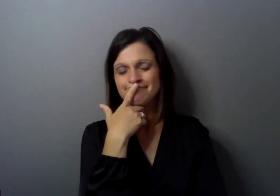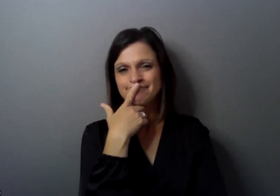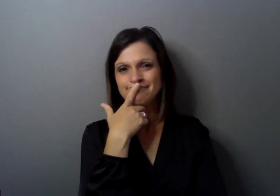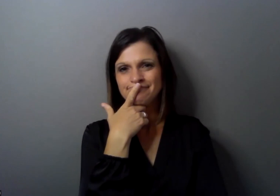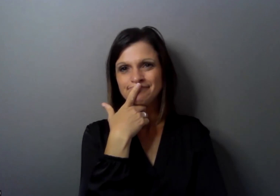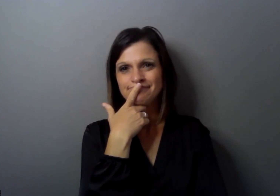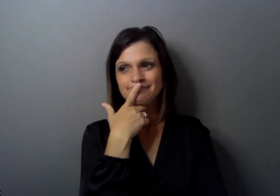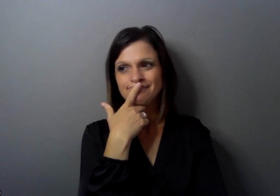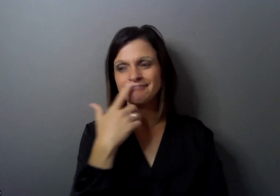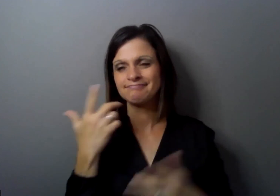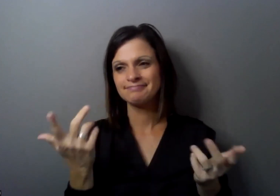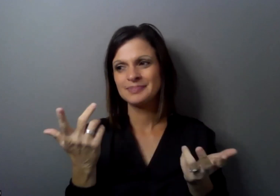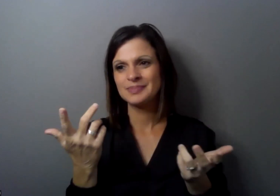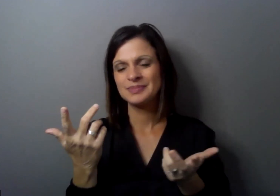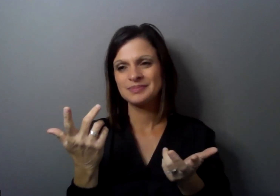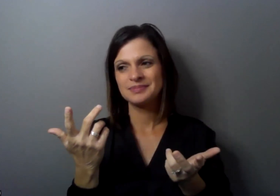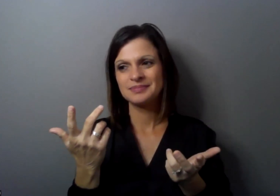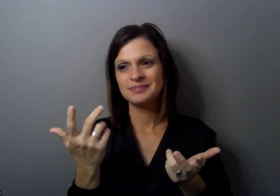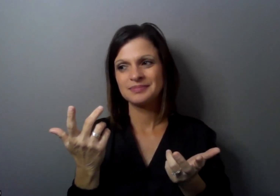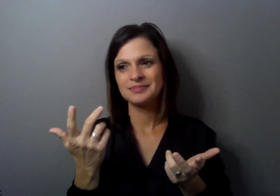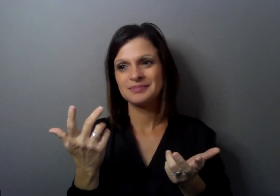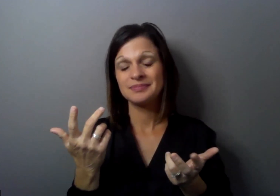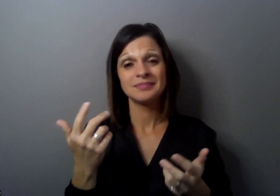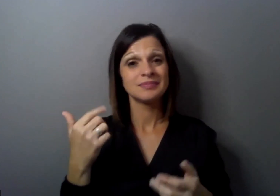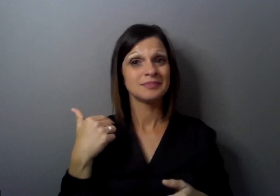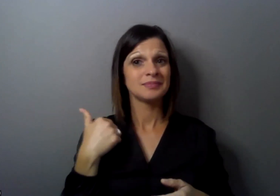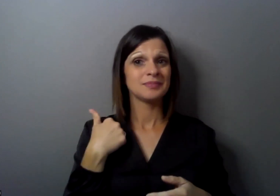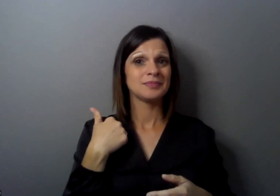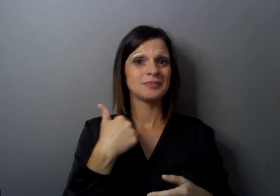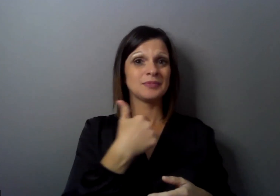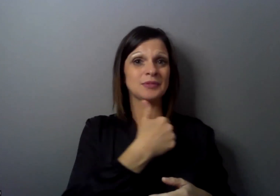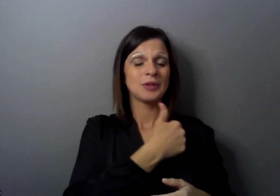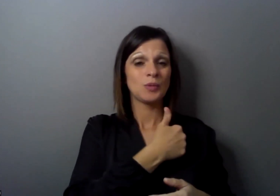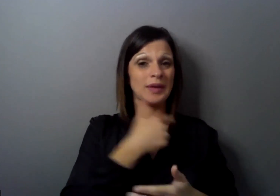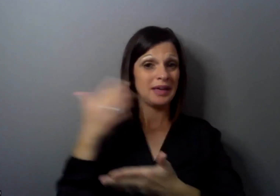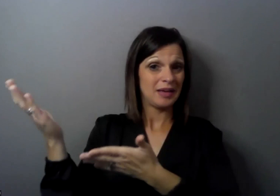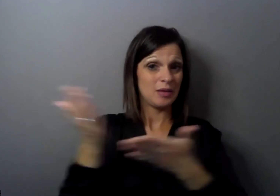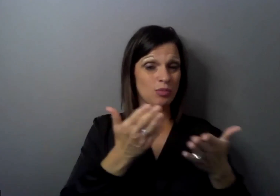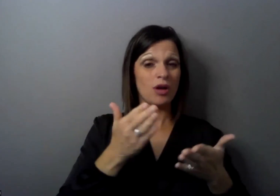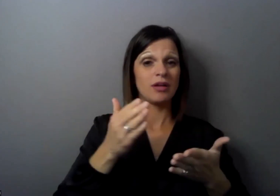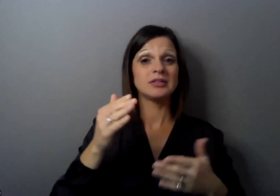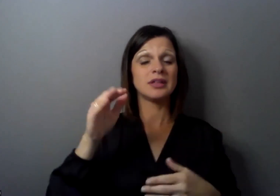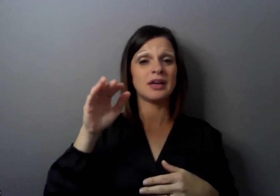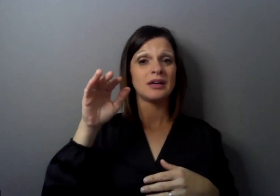We stuck our chaplain in the office with both of the peer support specialist and a therapist.